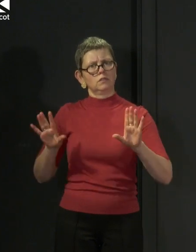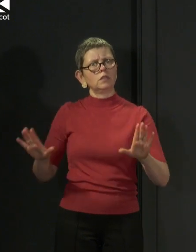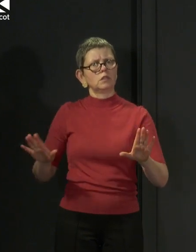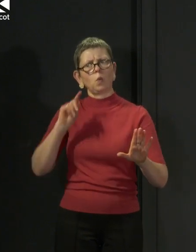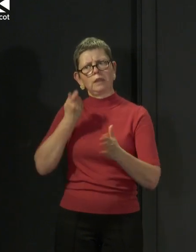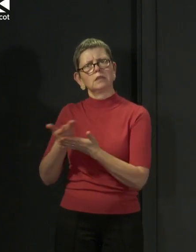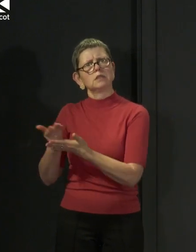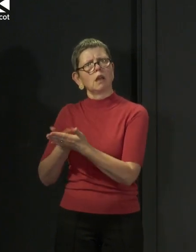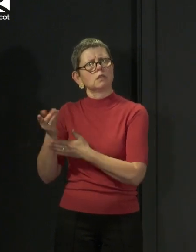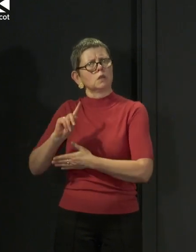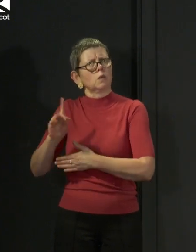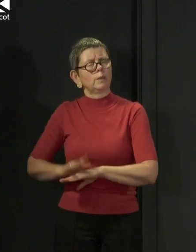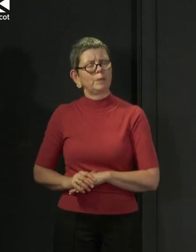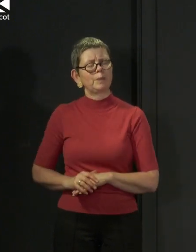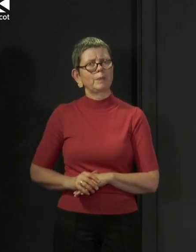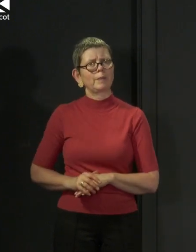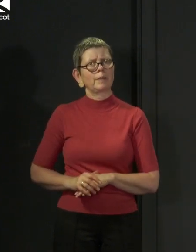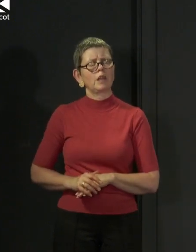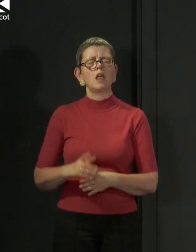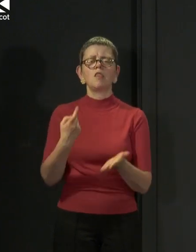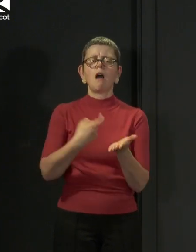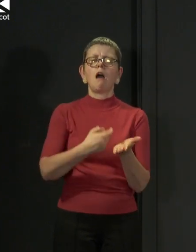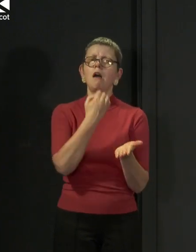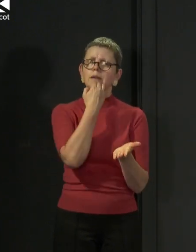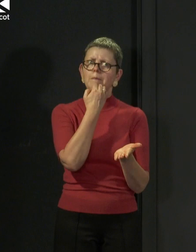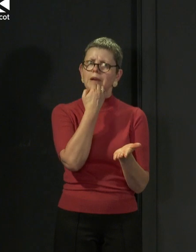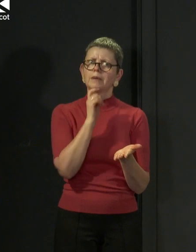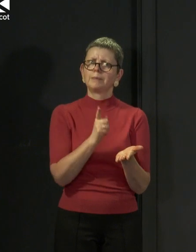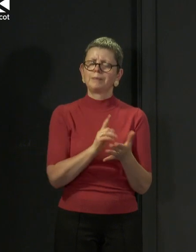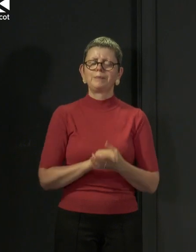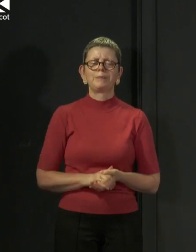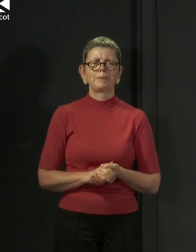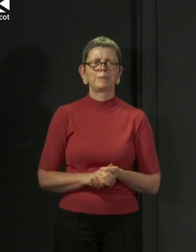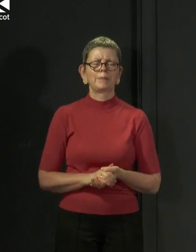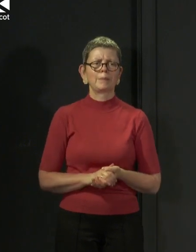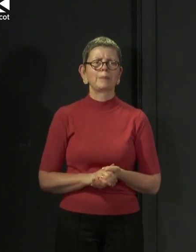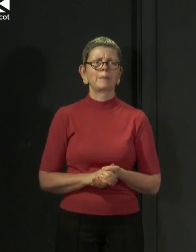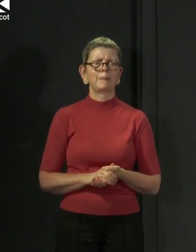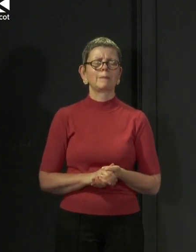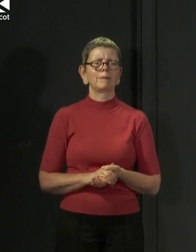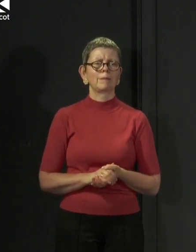your question about the R number, I think several times this week alone I've said what